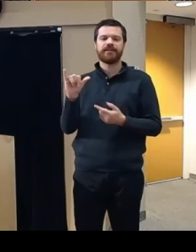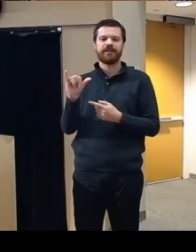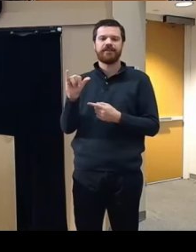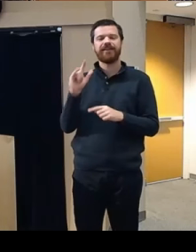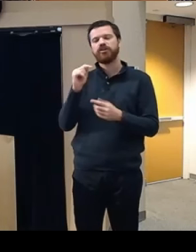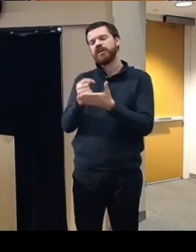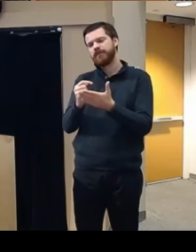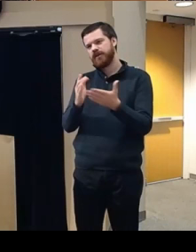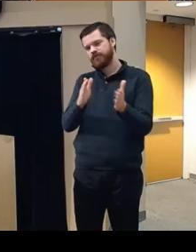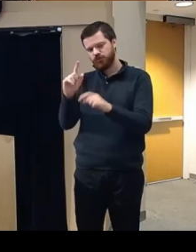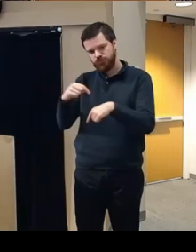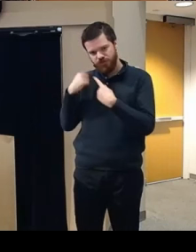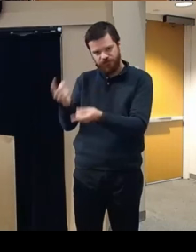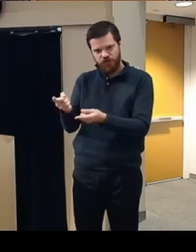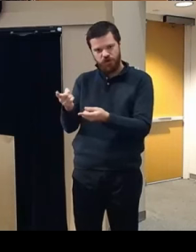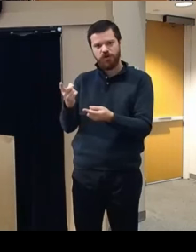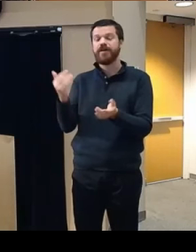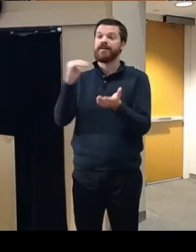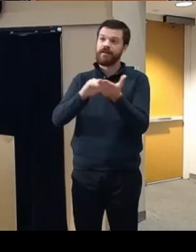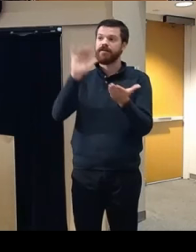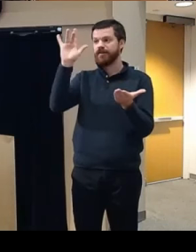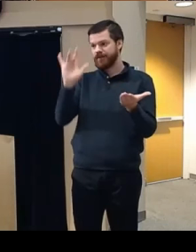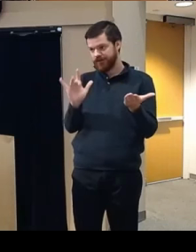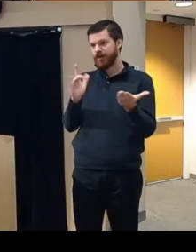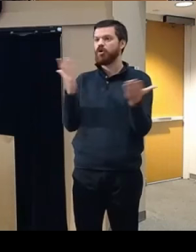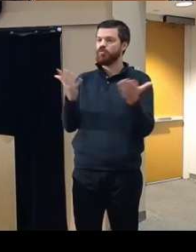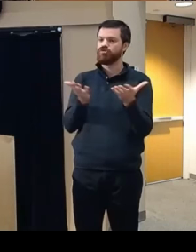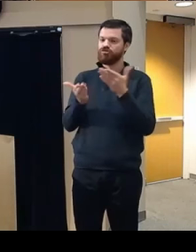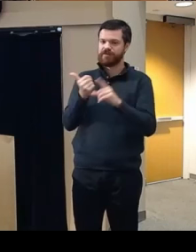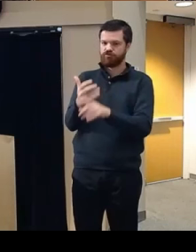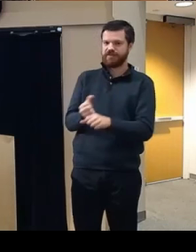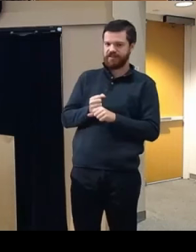plans thus far um so I need to indicate what services he's receiving in this clinic so